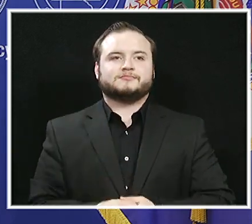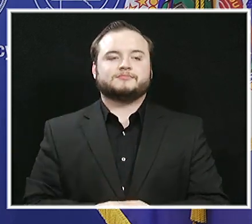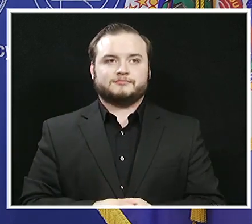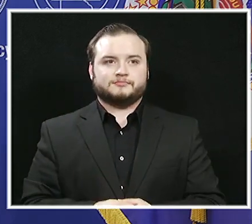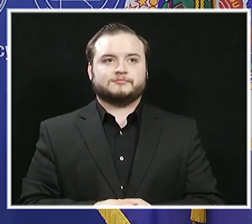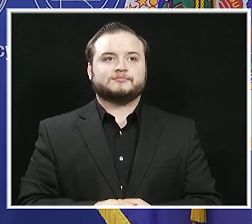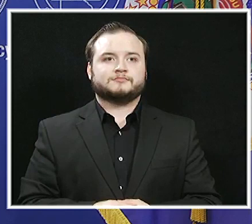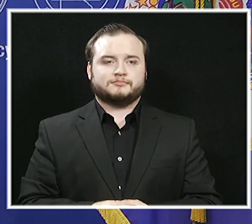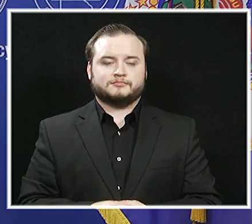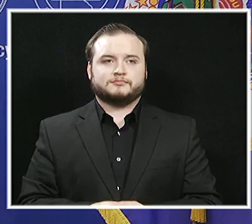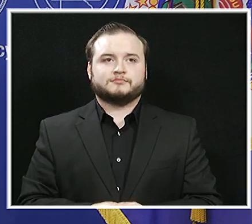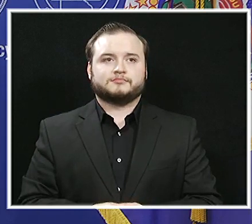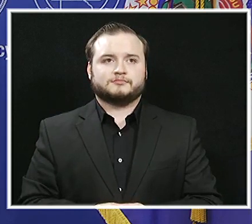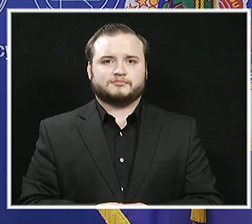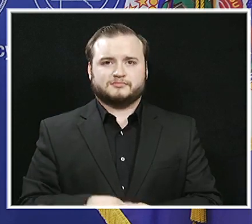thousands of thermometers at wholesale cost.